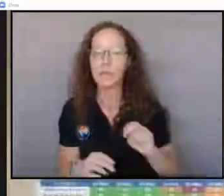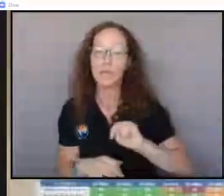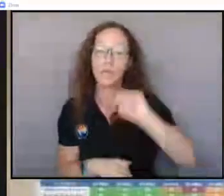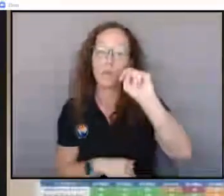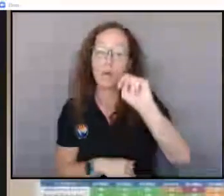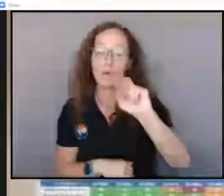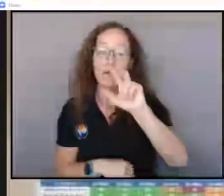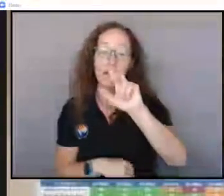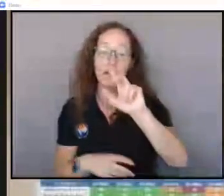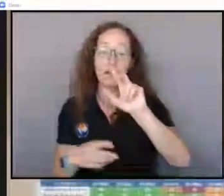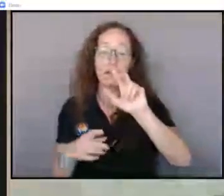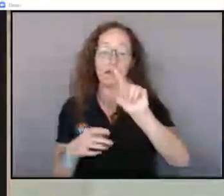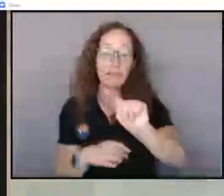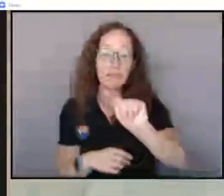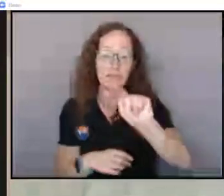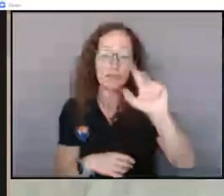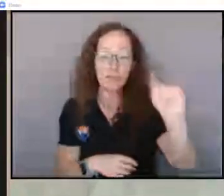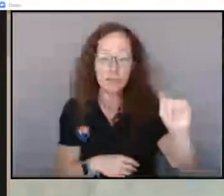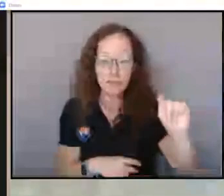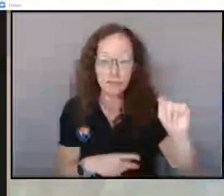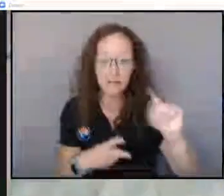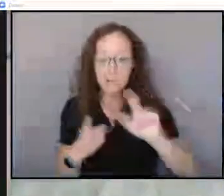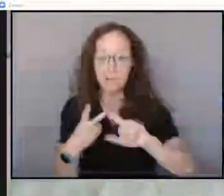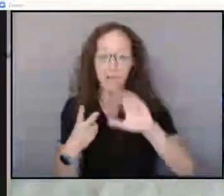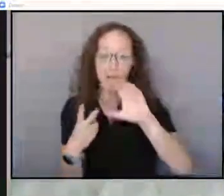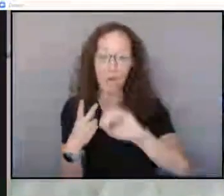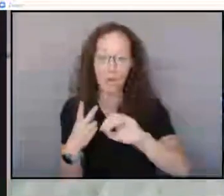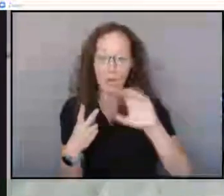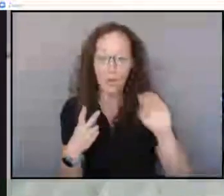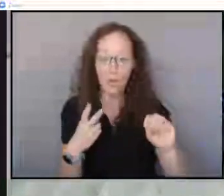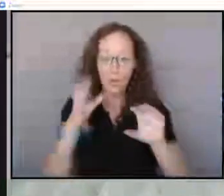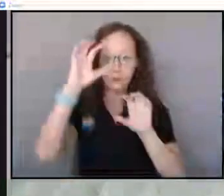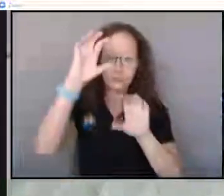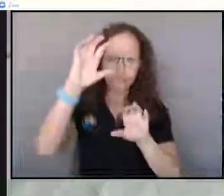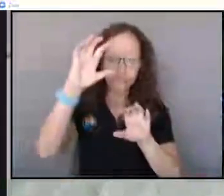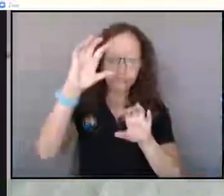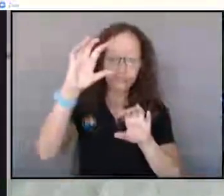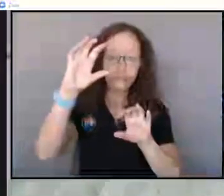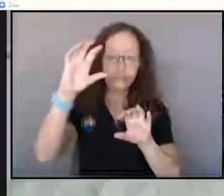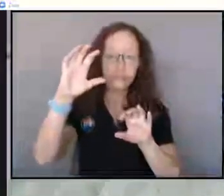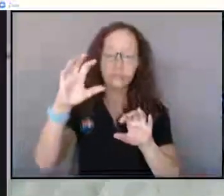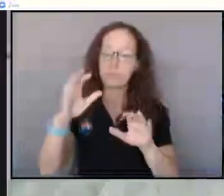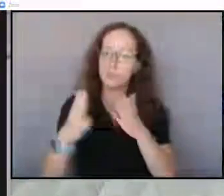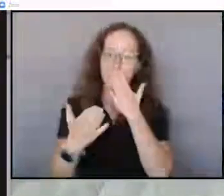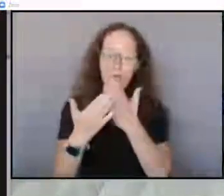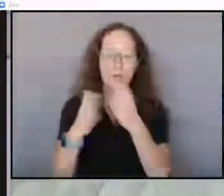OSCAR-OSCAR, REAL GOOD PREP AROUND THE STRUCTURES.